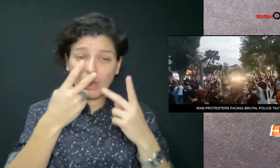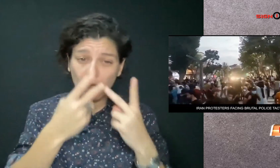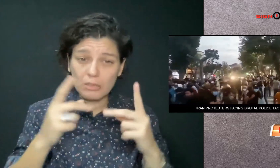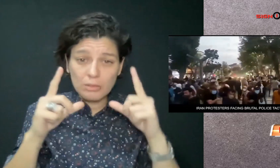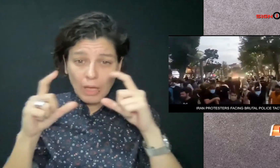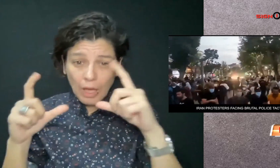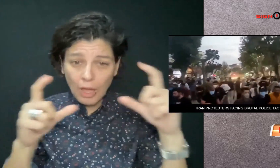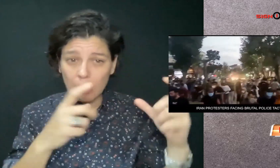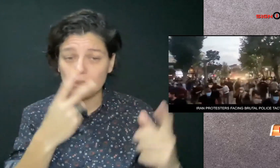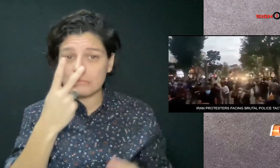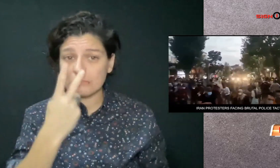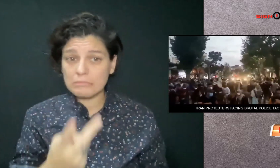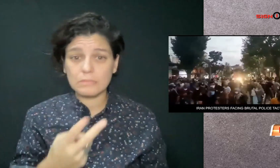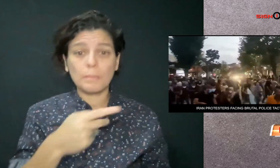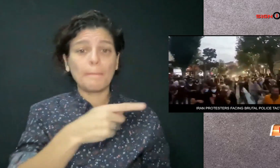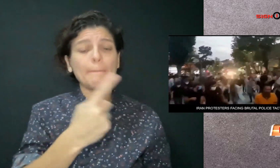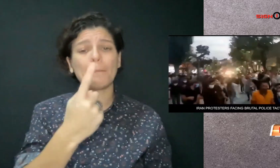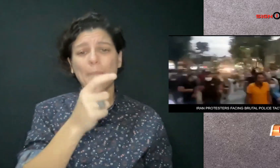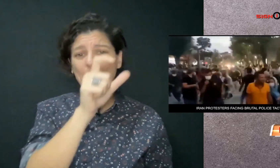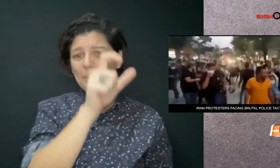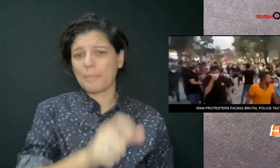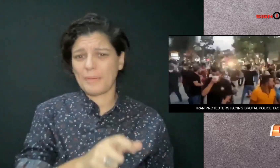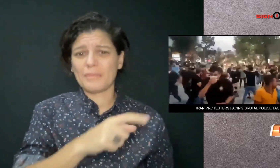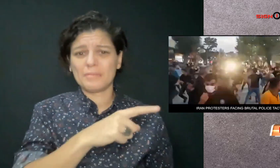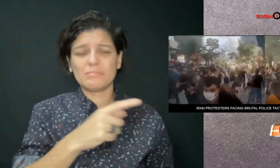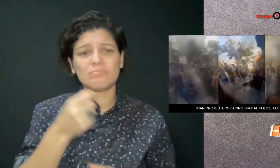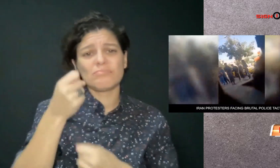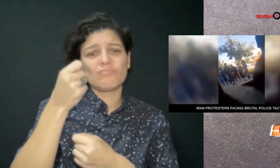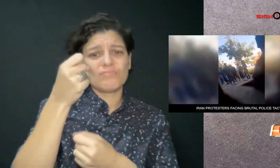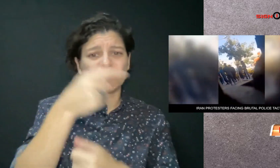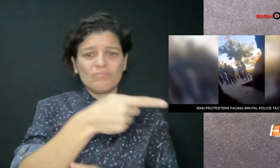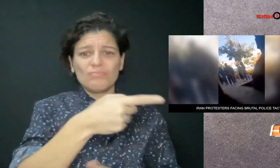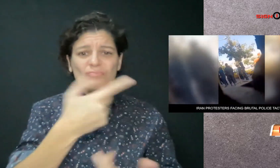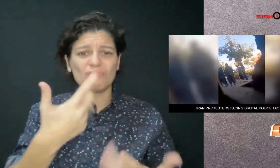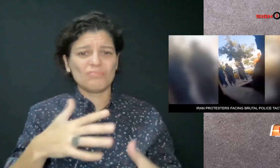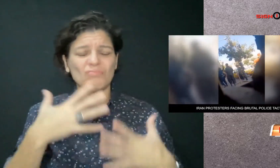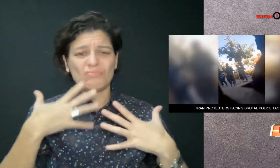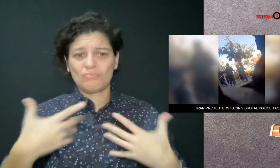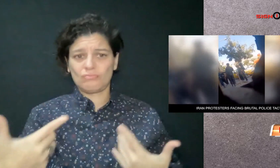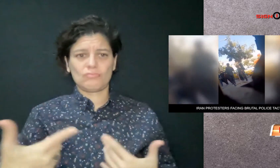images of one protester's body is seen covered with shotgun pellets